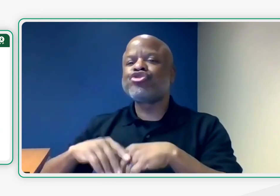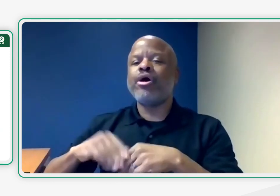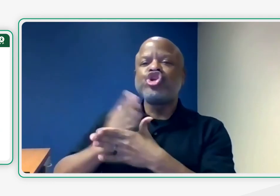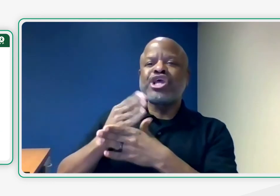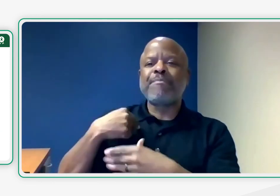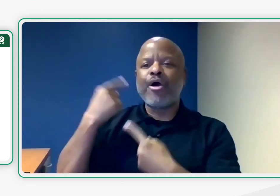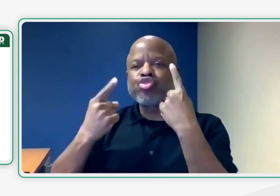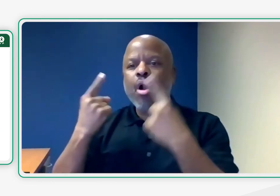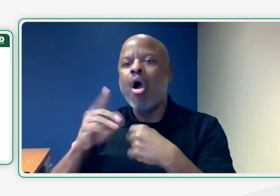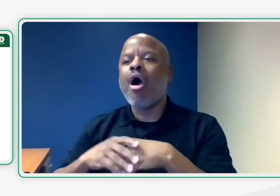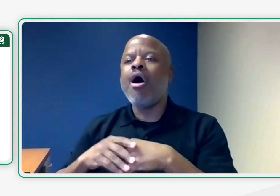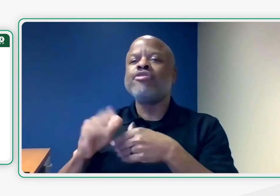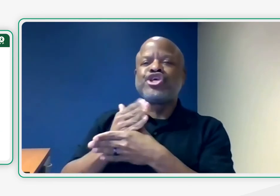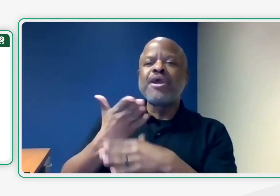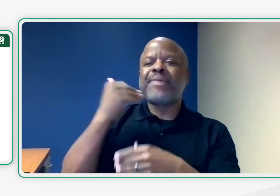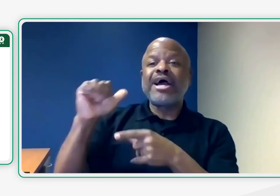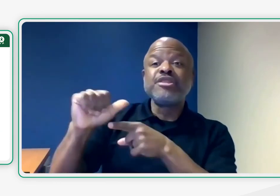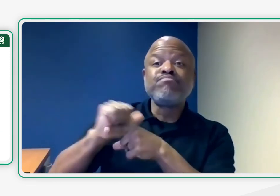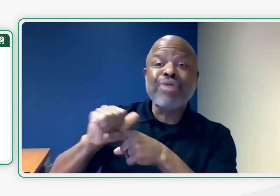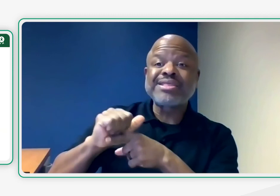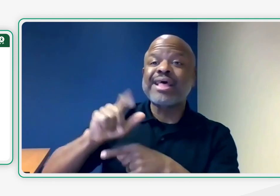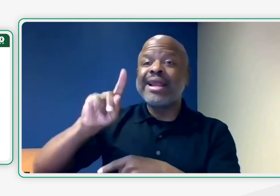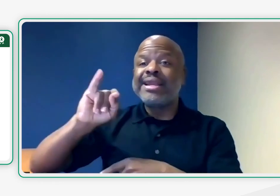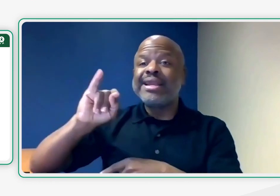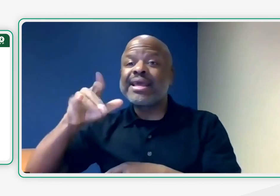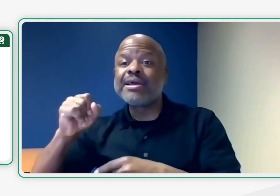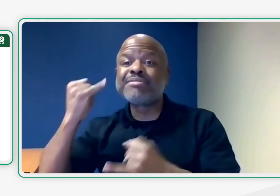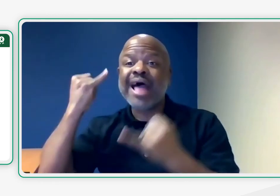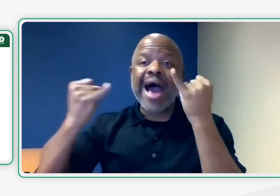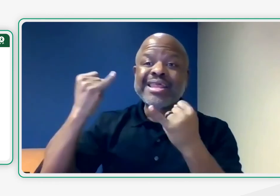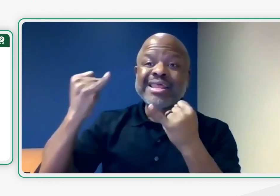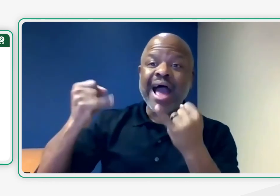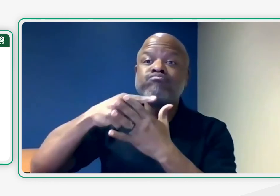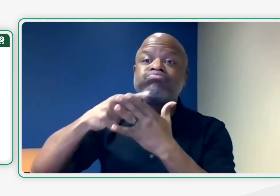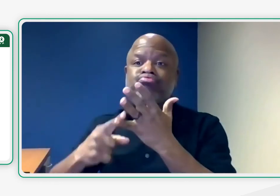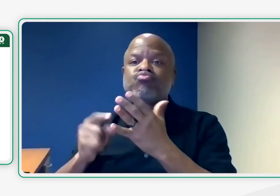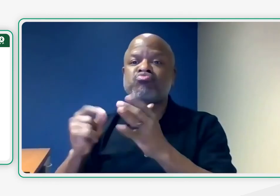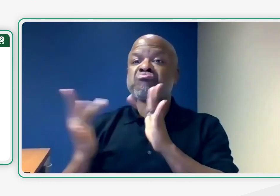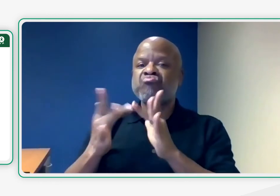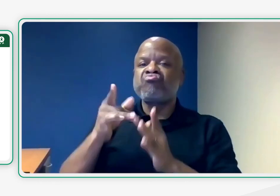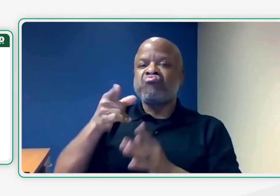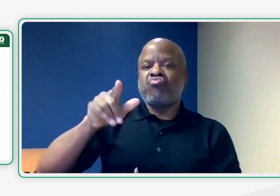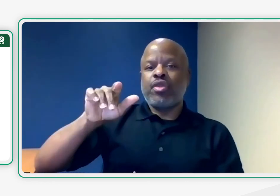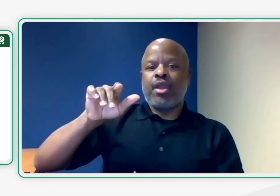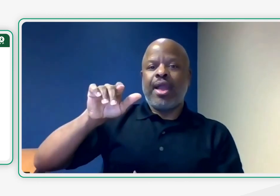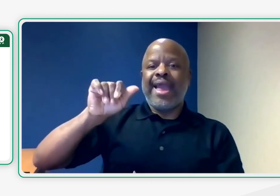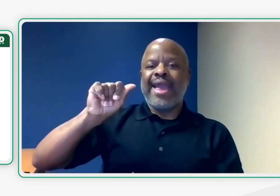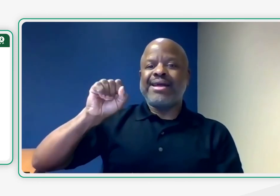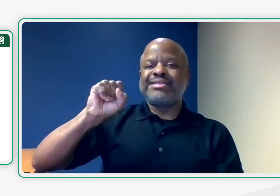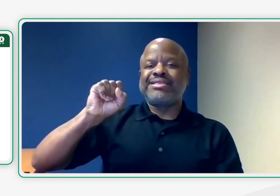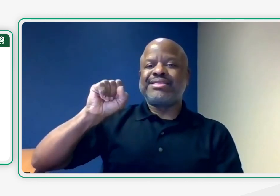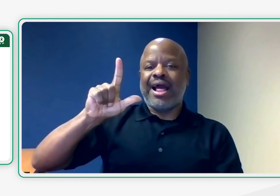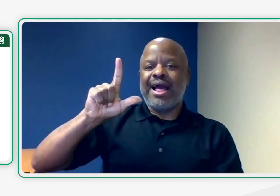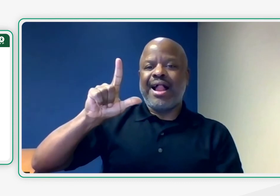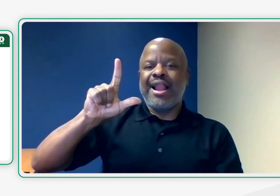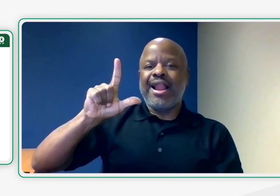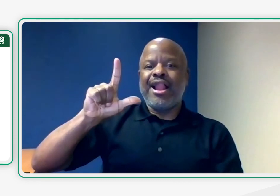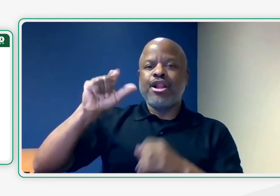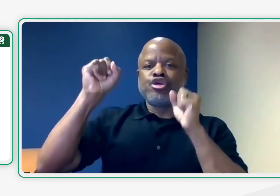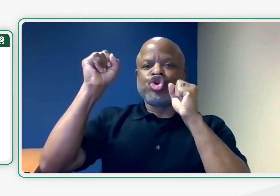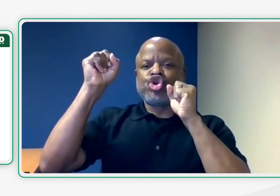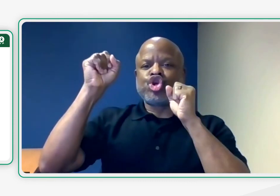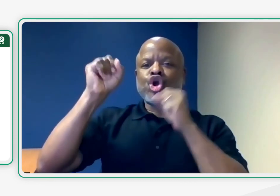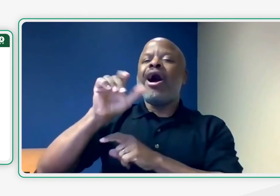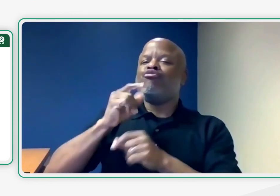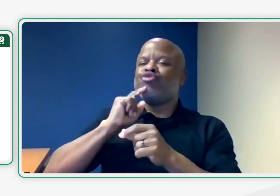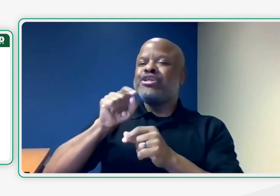And the handle there is @aslstrategypartners. If you want to discuss ideas to improve your